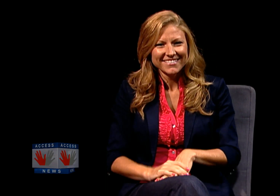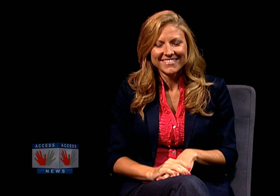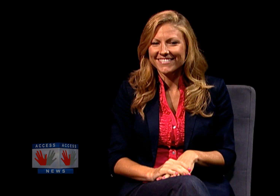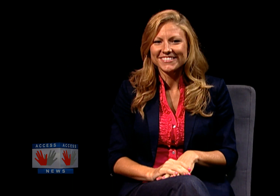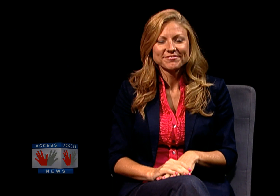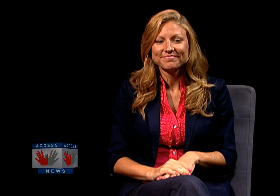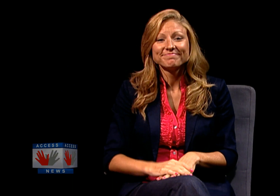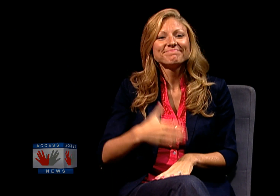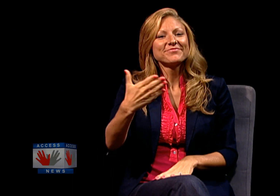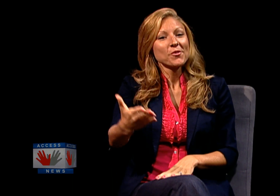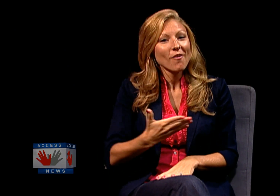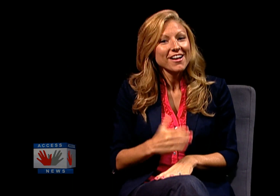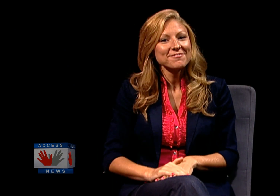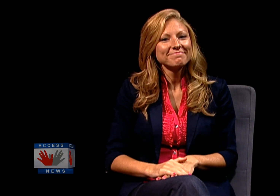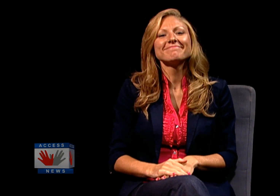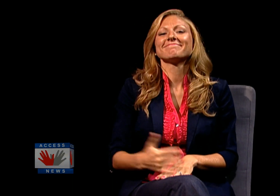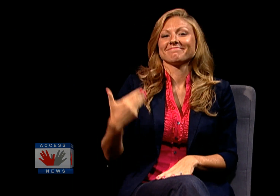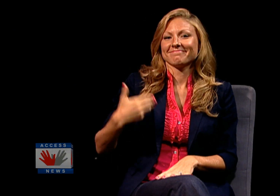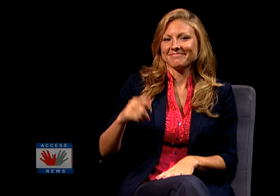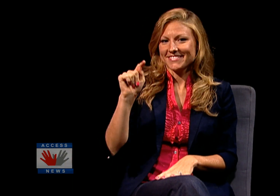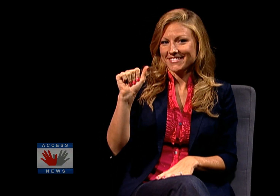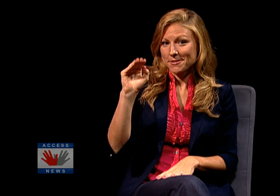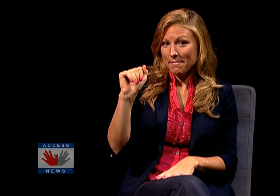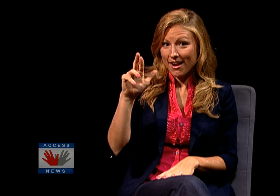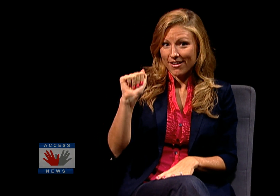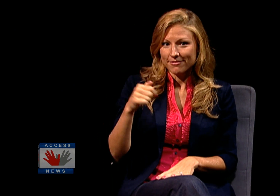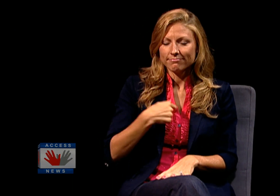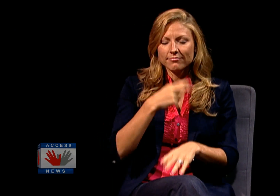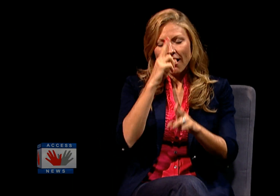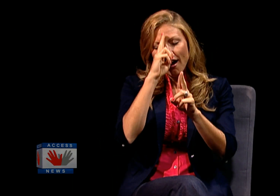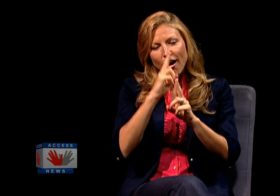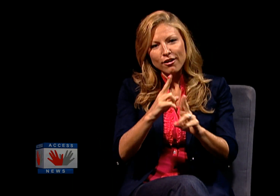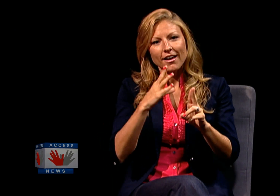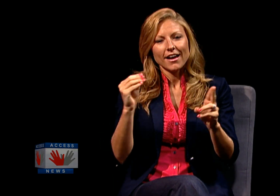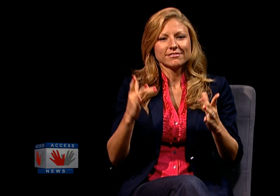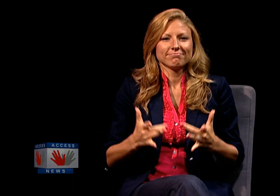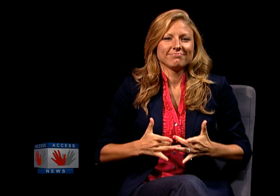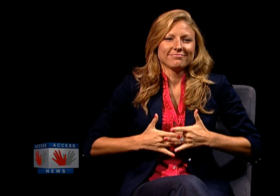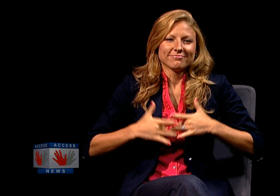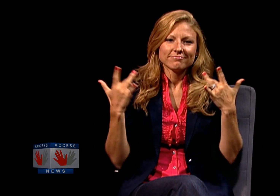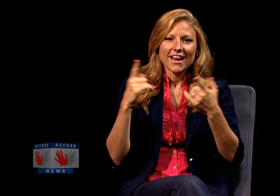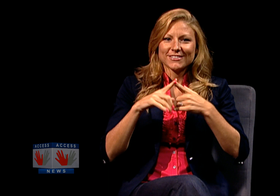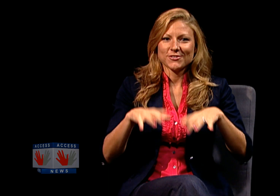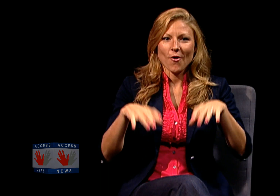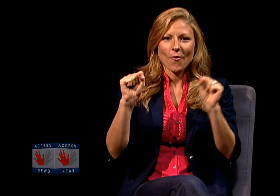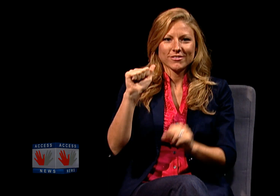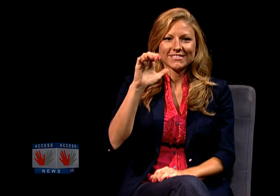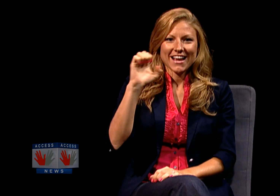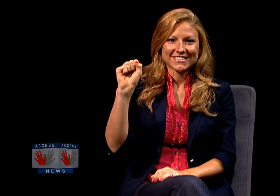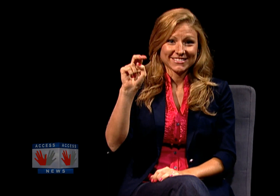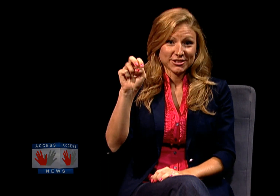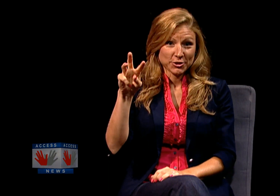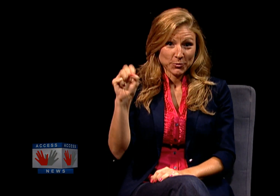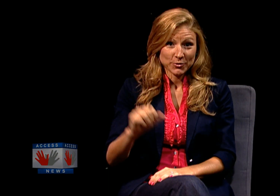WELCOME, MY NAME IS TAMARA. AND I'M HONORED AND EXCITED TO HOST ACCESS NEWS.